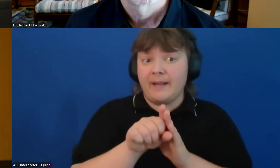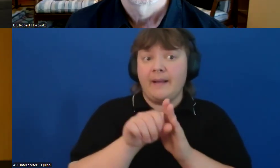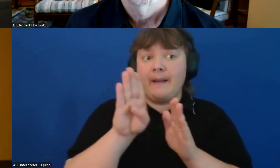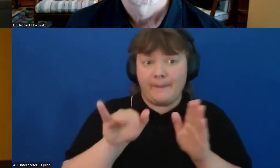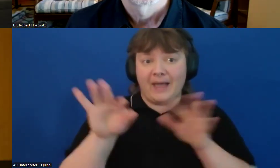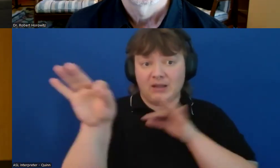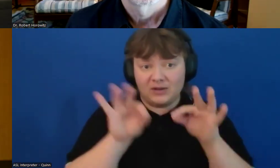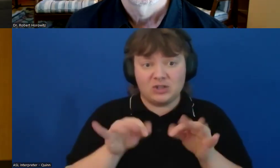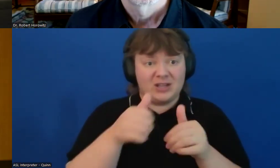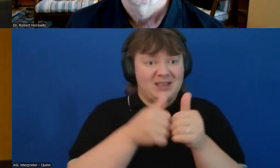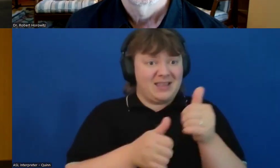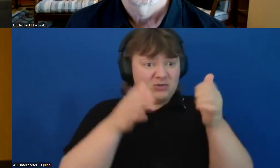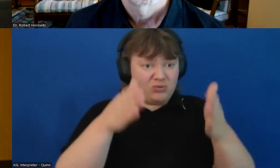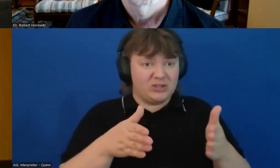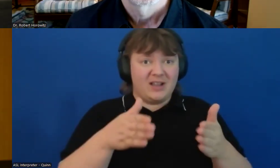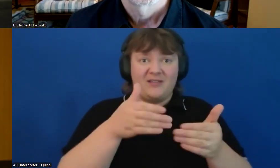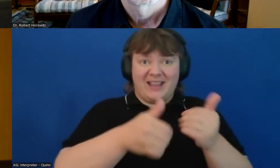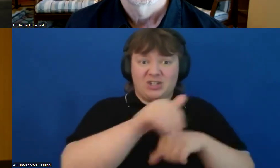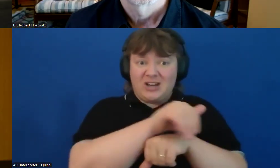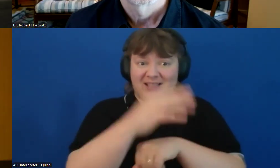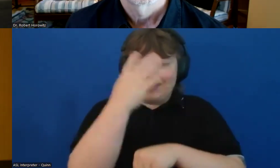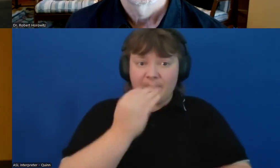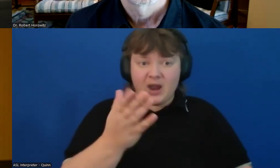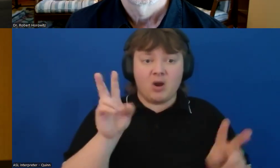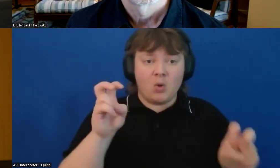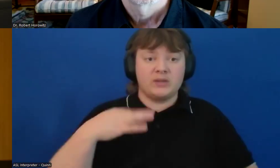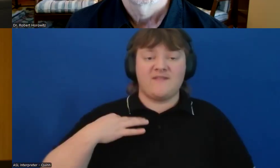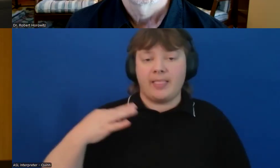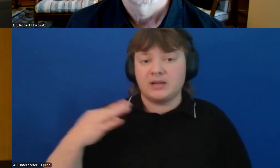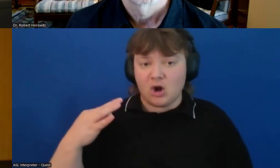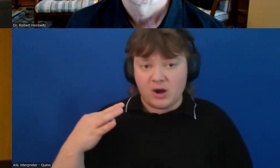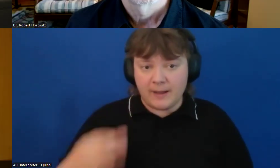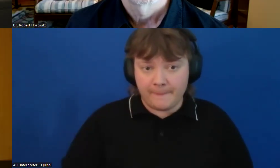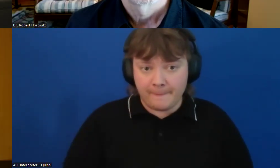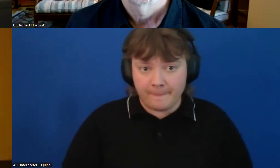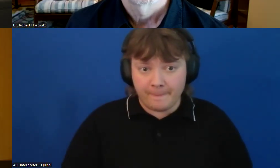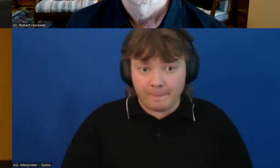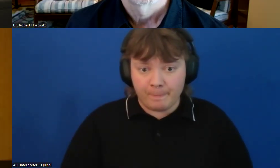every single one of those for every night they slept there was voluntary. How many of those